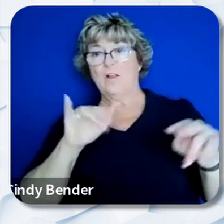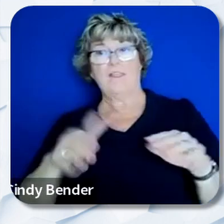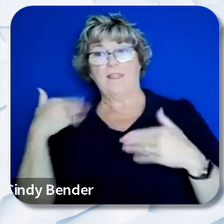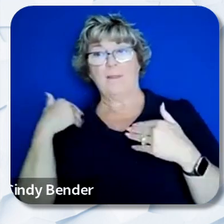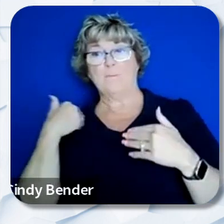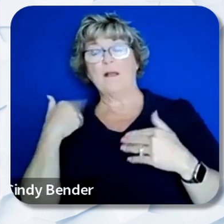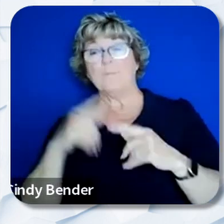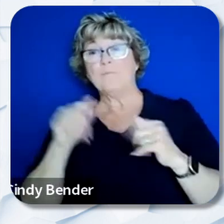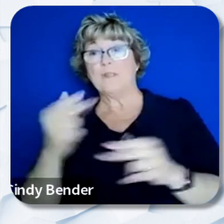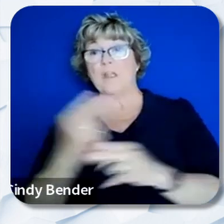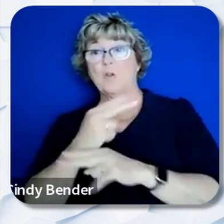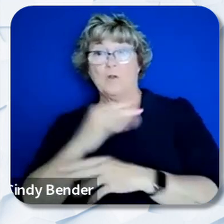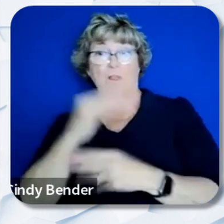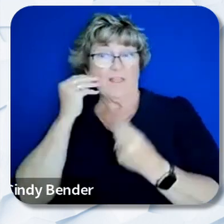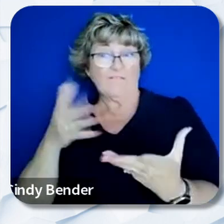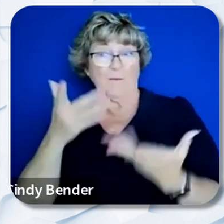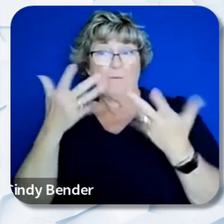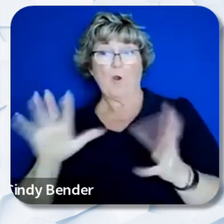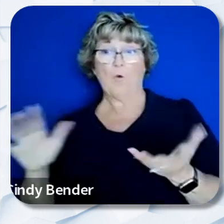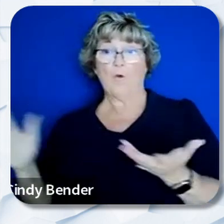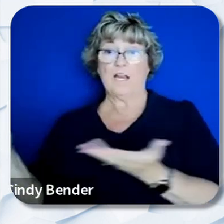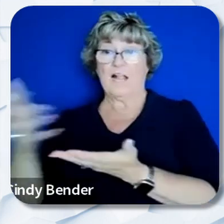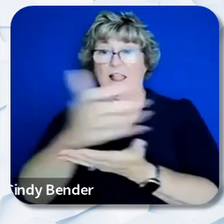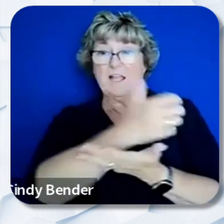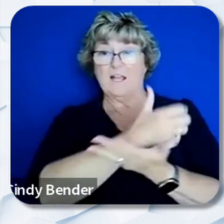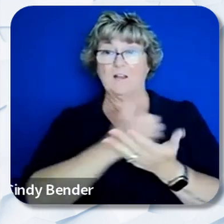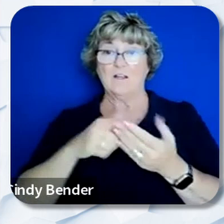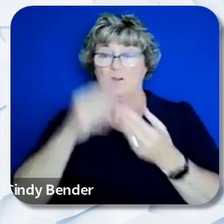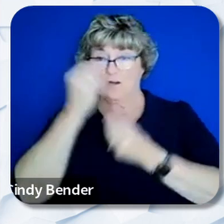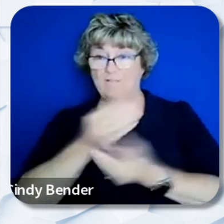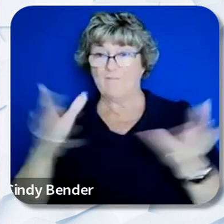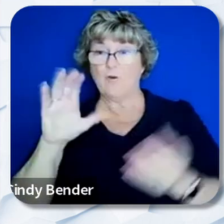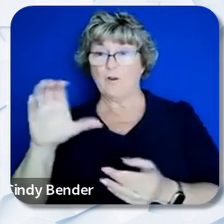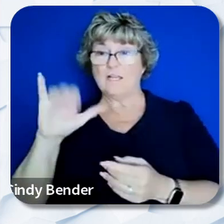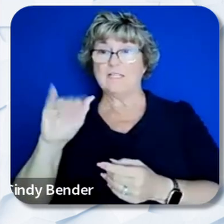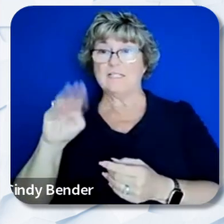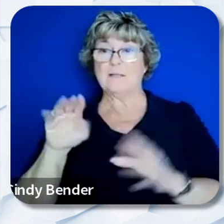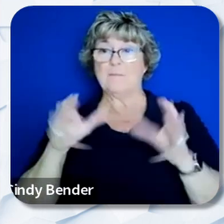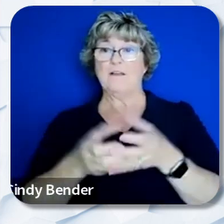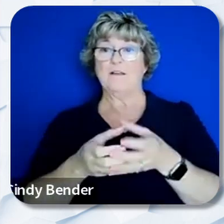able to use the information that you've already collected to help inform your CIM plan. So,